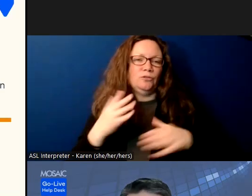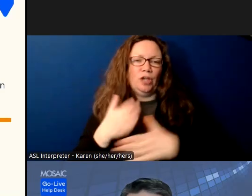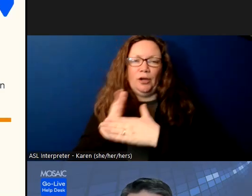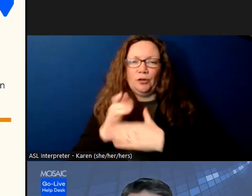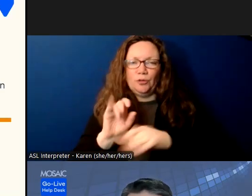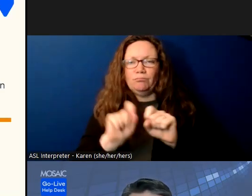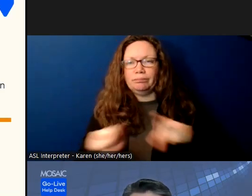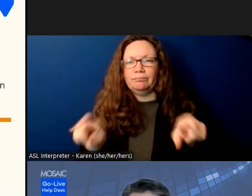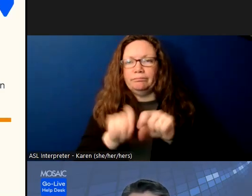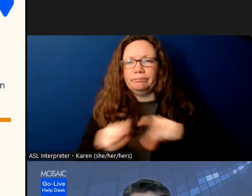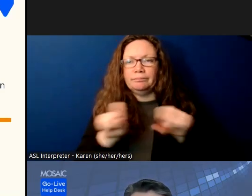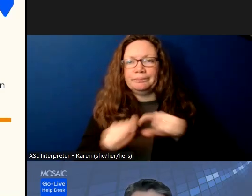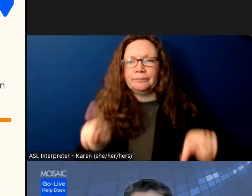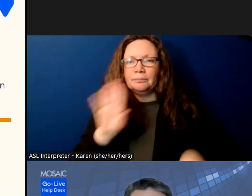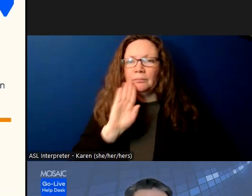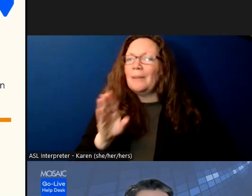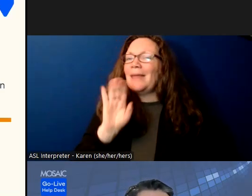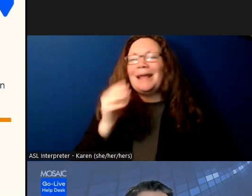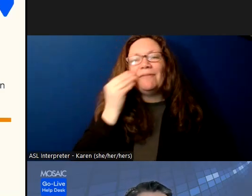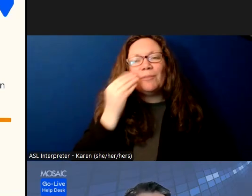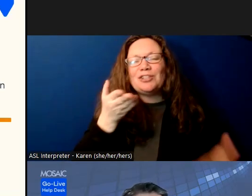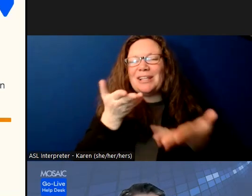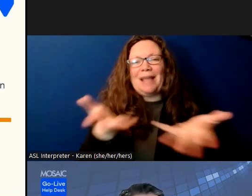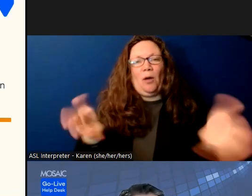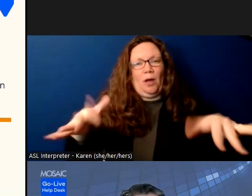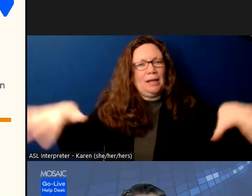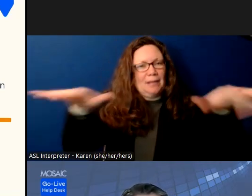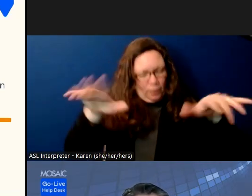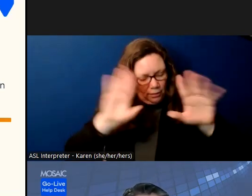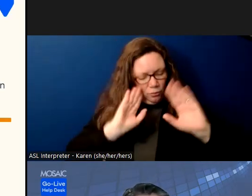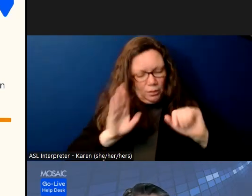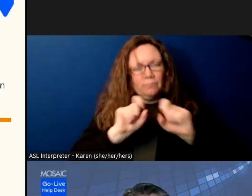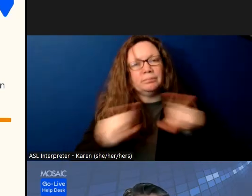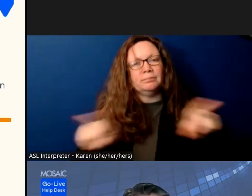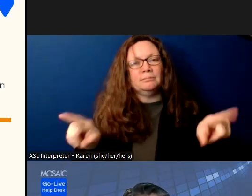that information will be out there for everyone. The turnaround time.